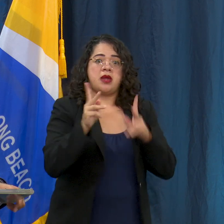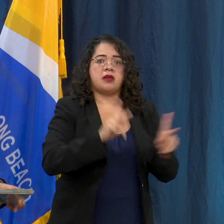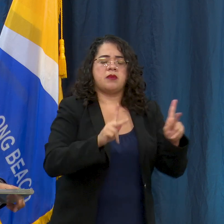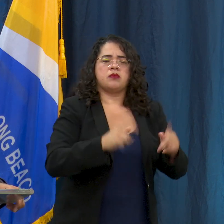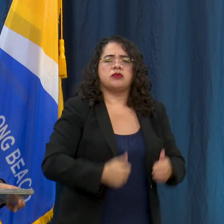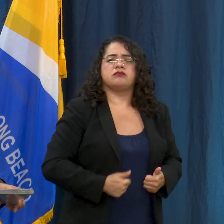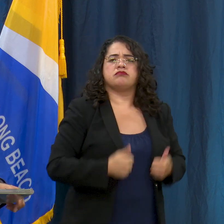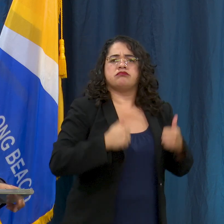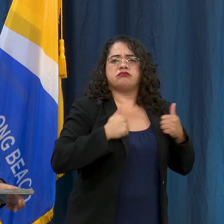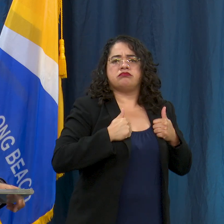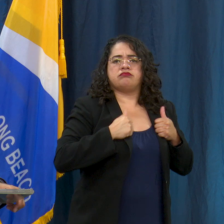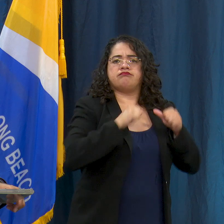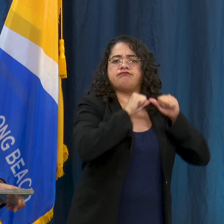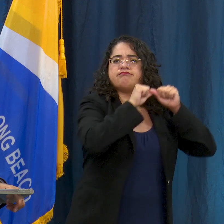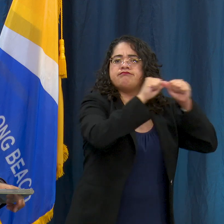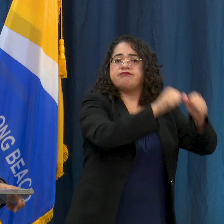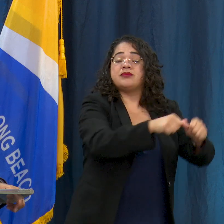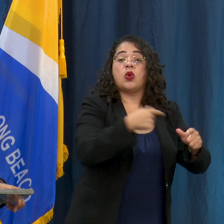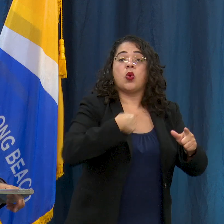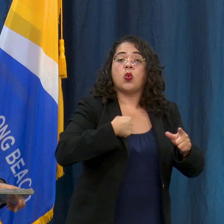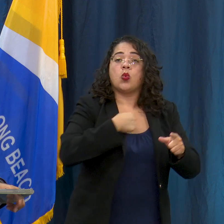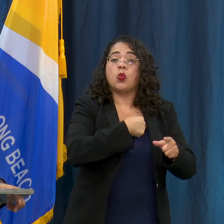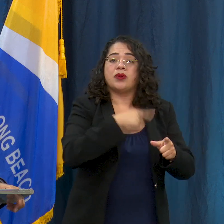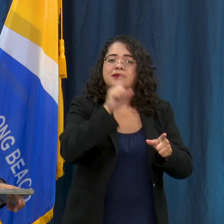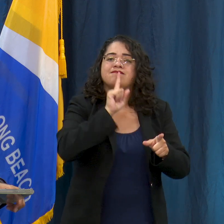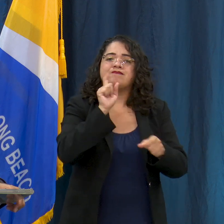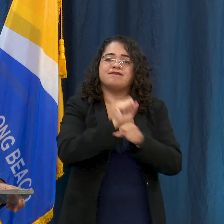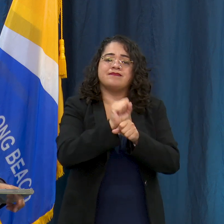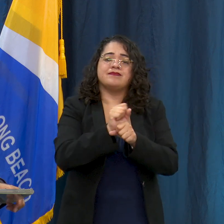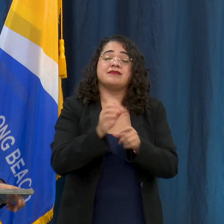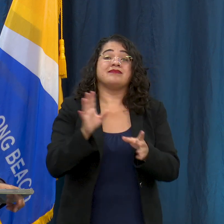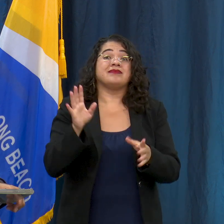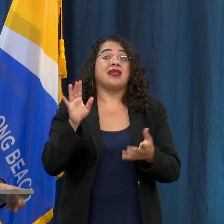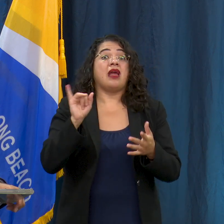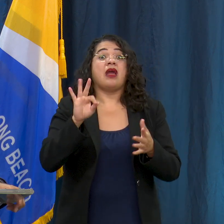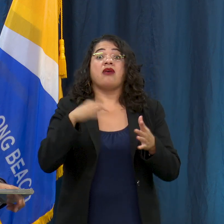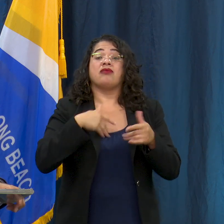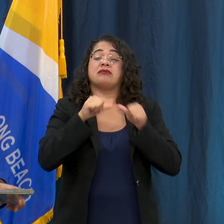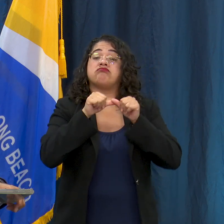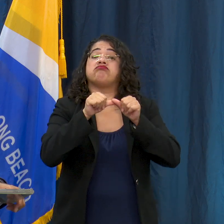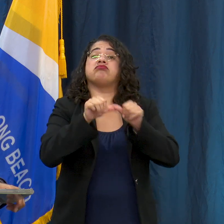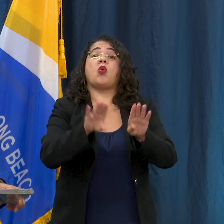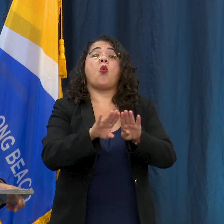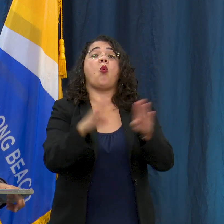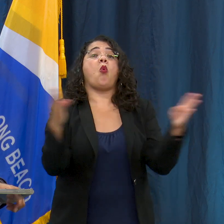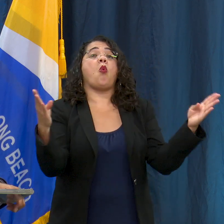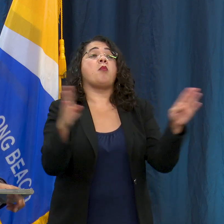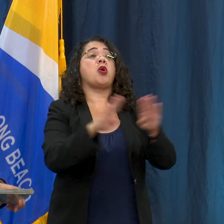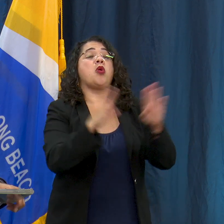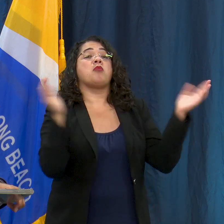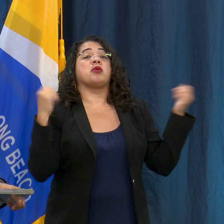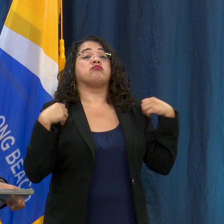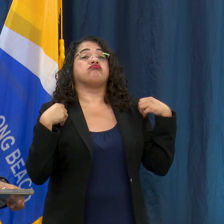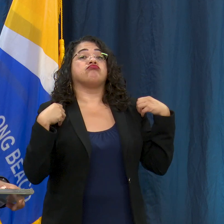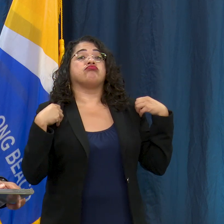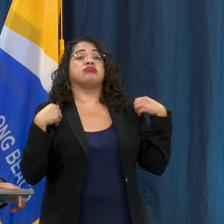just delaying those closings a day, two, or longer would have cost this country